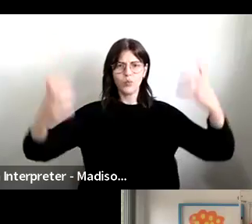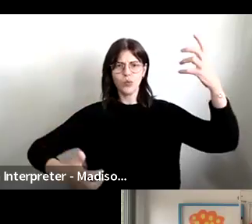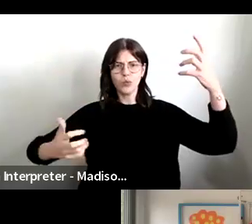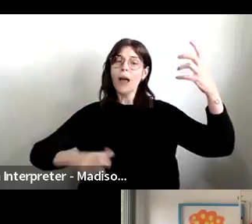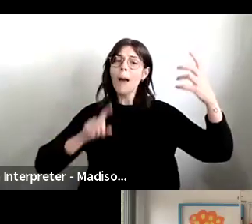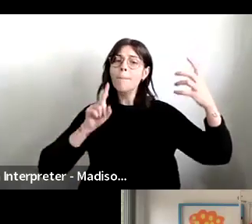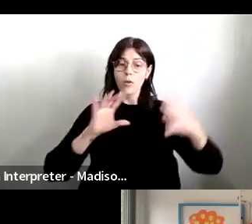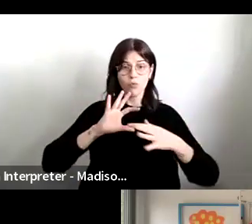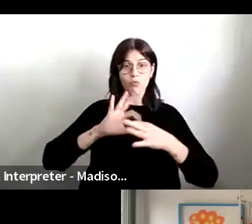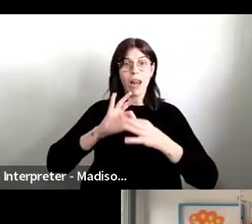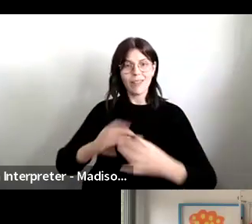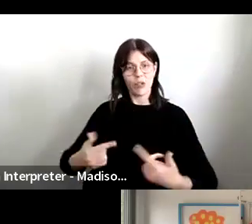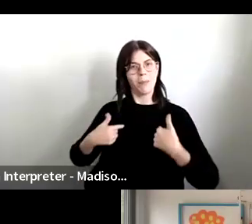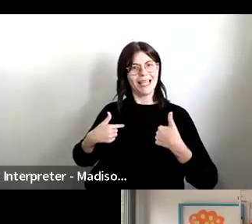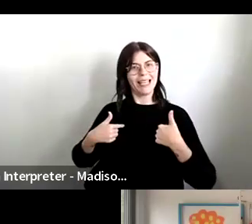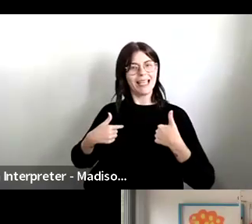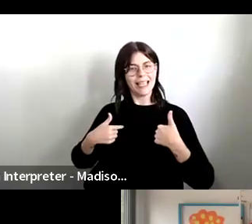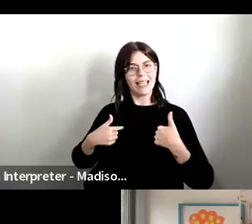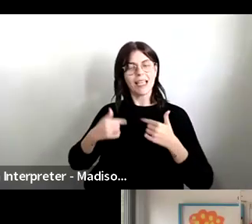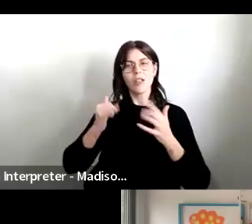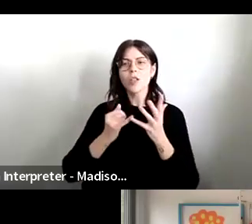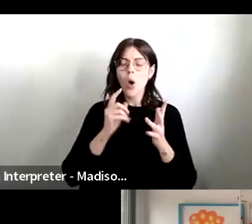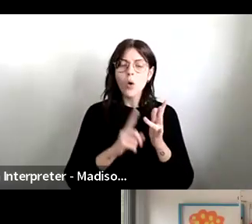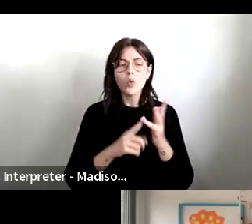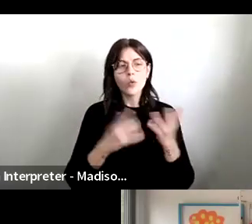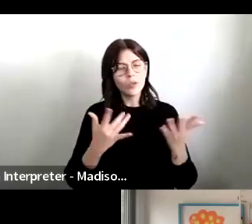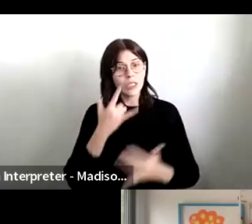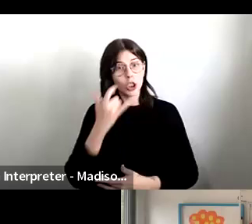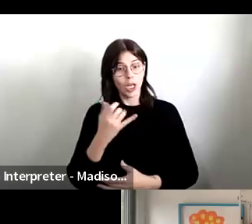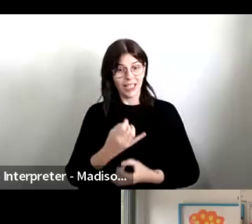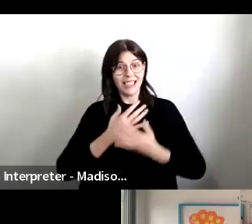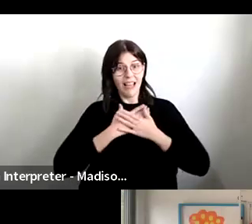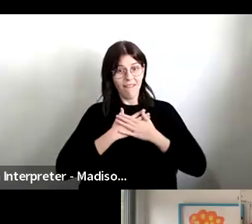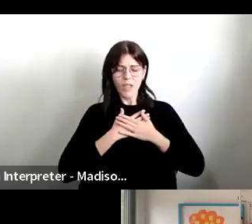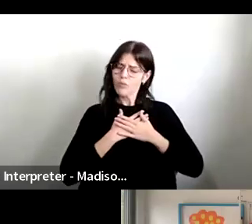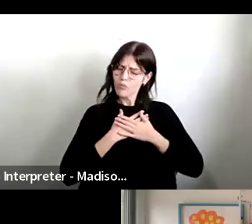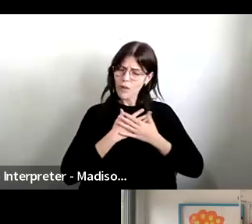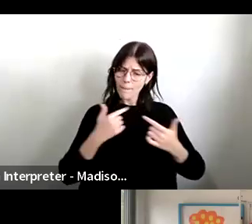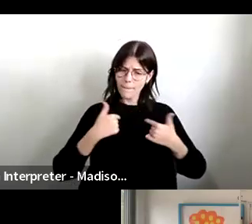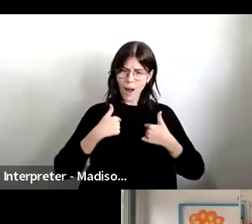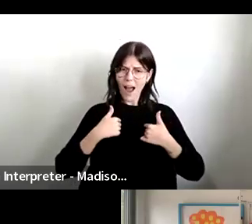to ourselves. So I guess it's just kind of, "Check yourself, April, have you been relational and fair